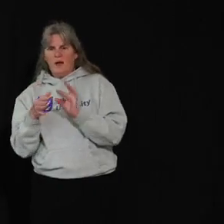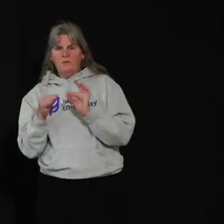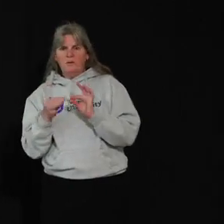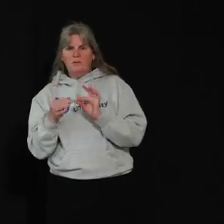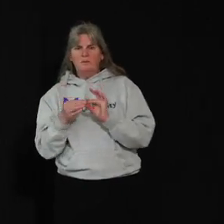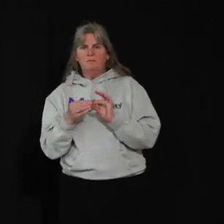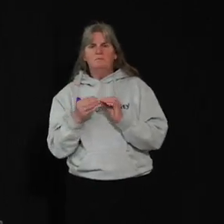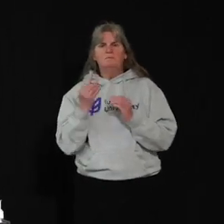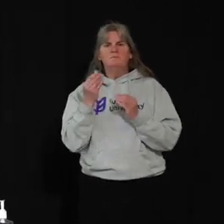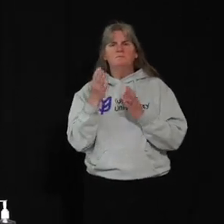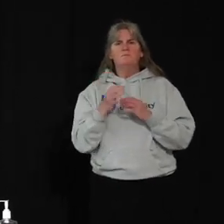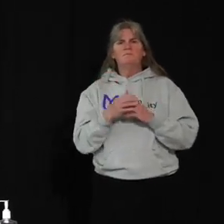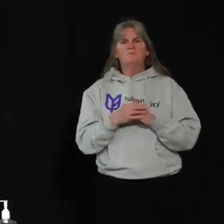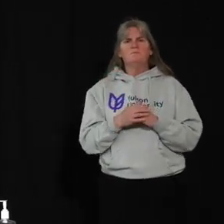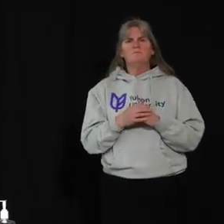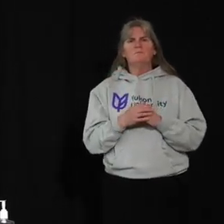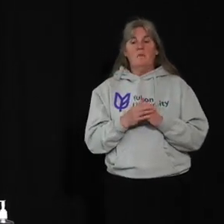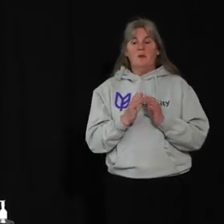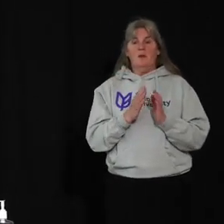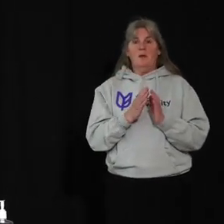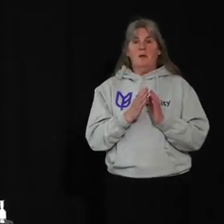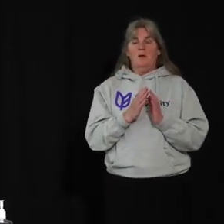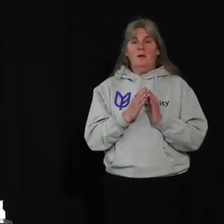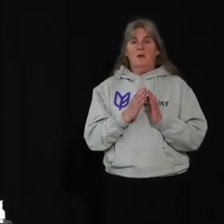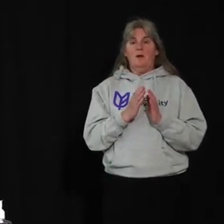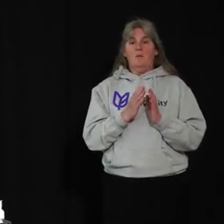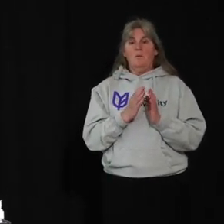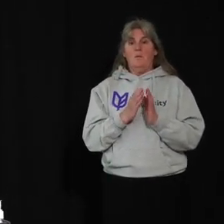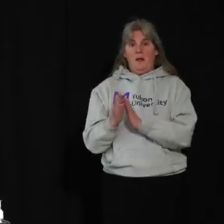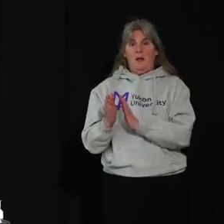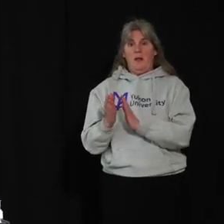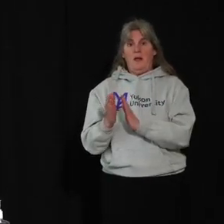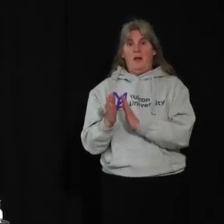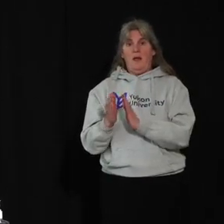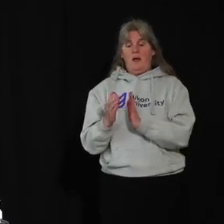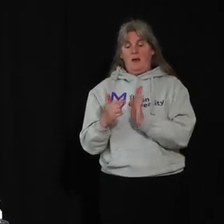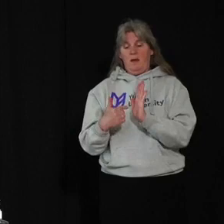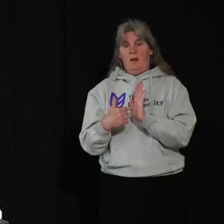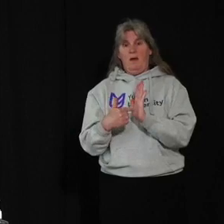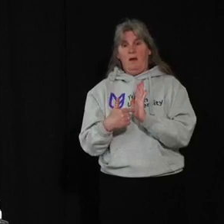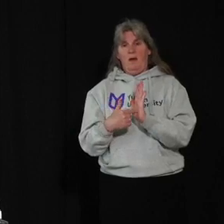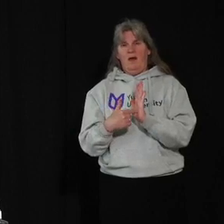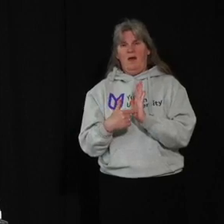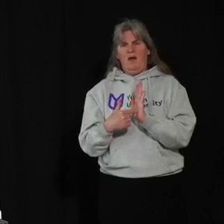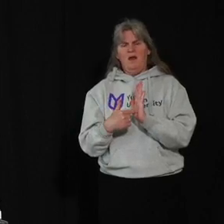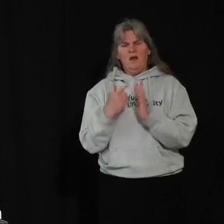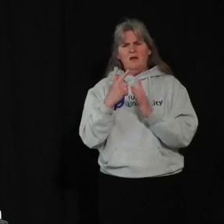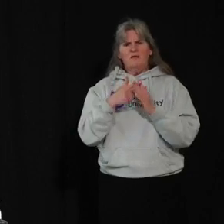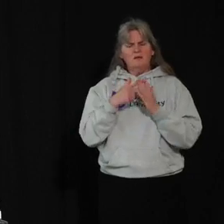I will just add to that, the plan document, if you take a look and its in the front part